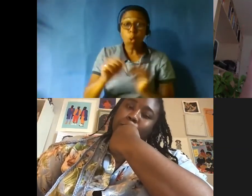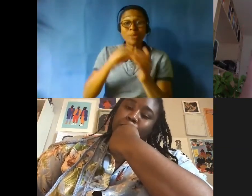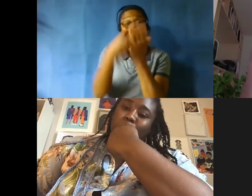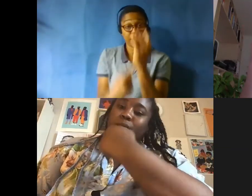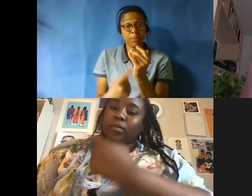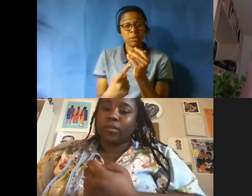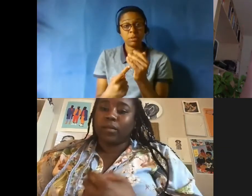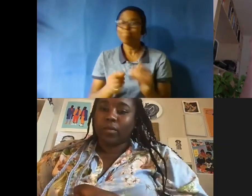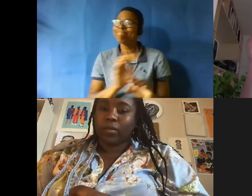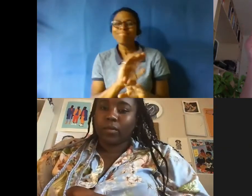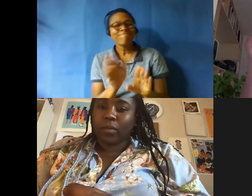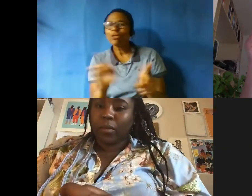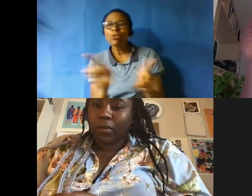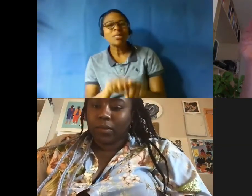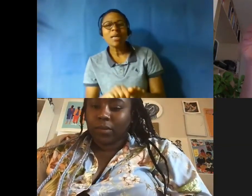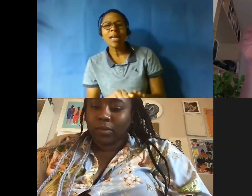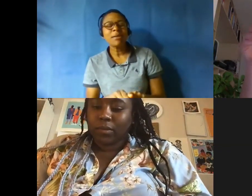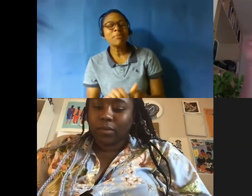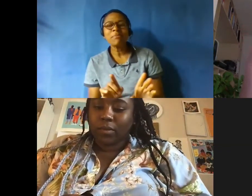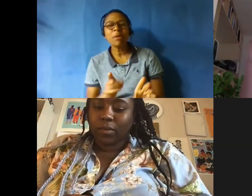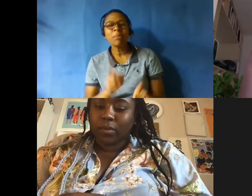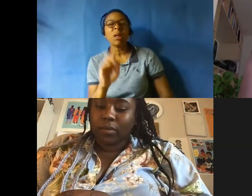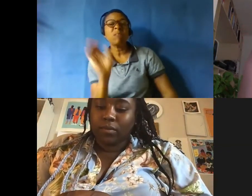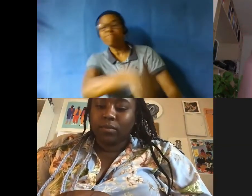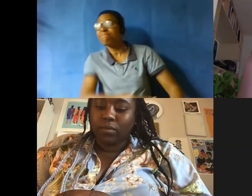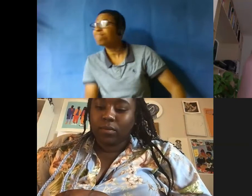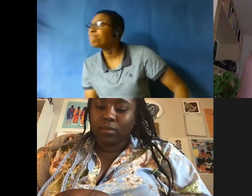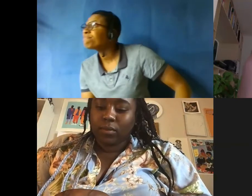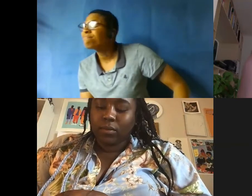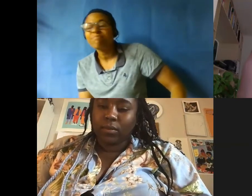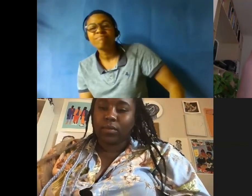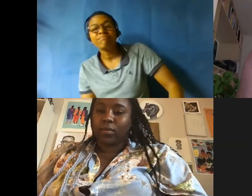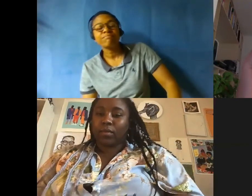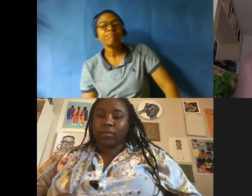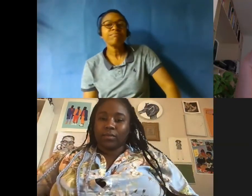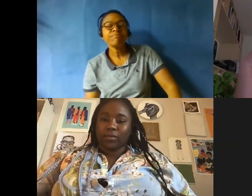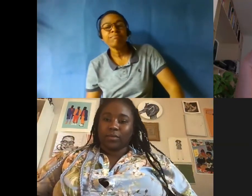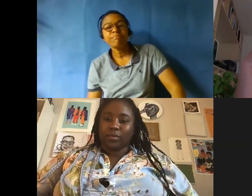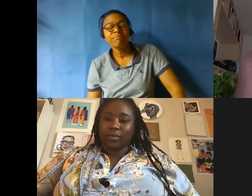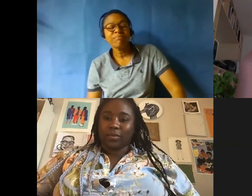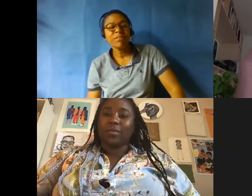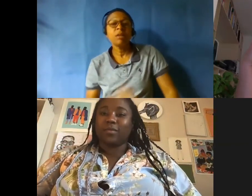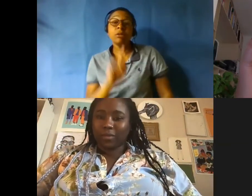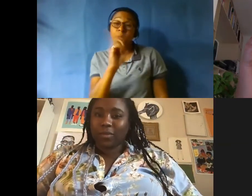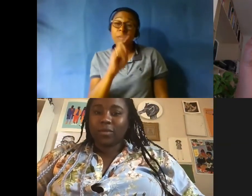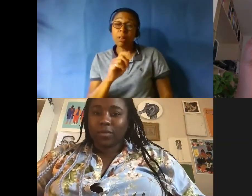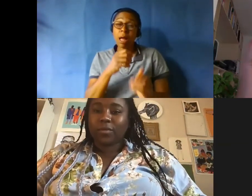same drama to the narrative in terms of leg from a marketing point of view and